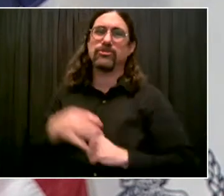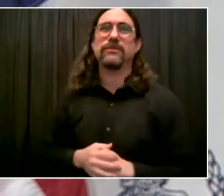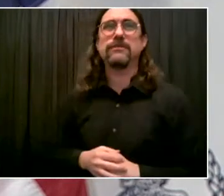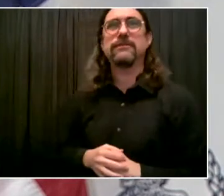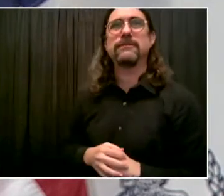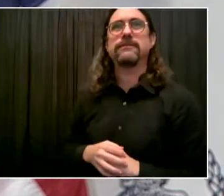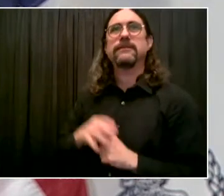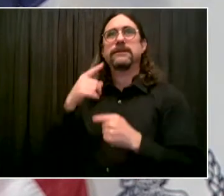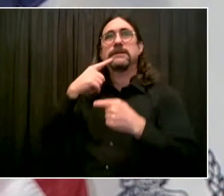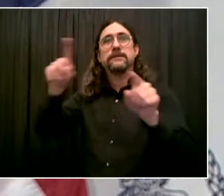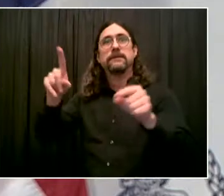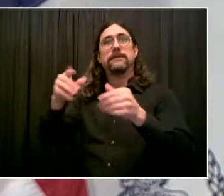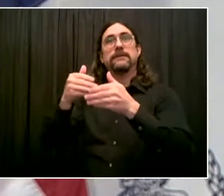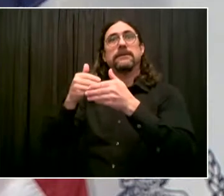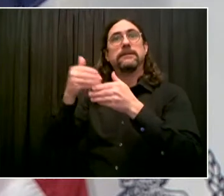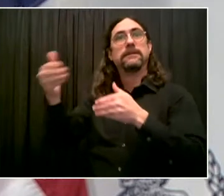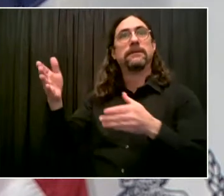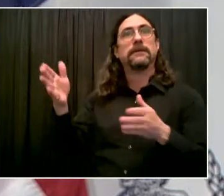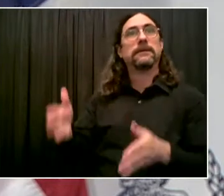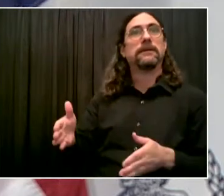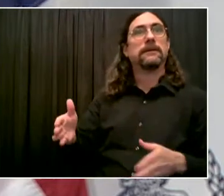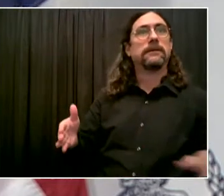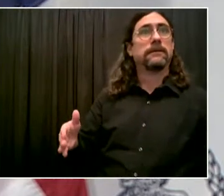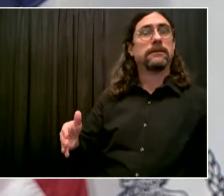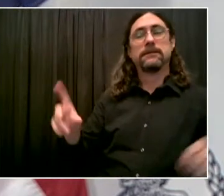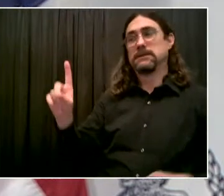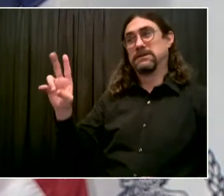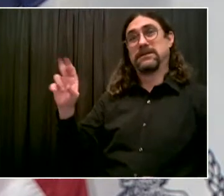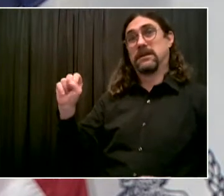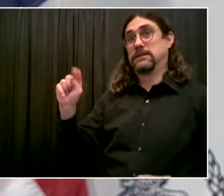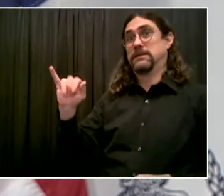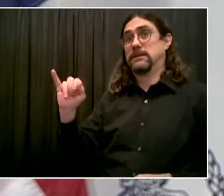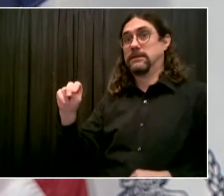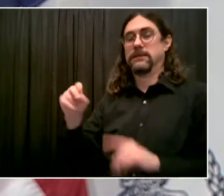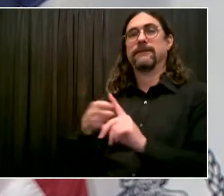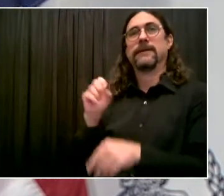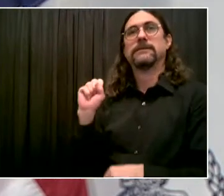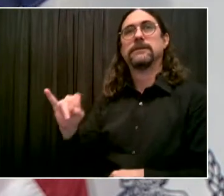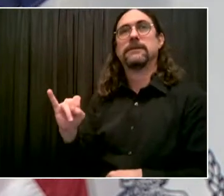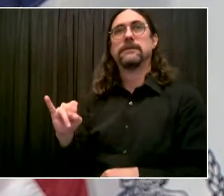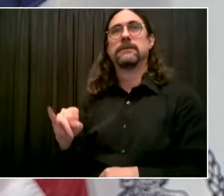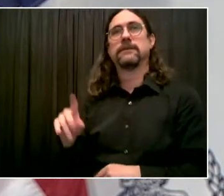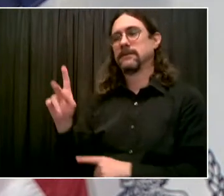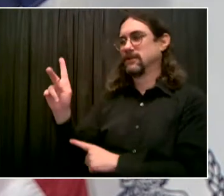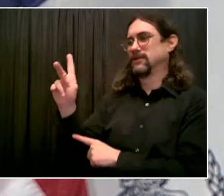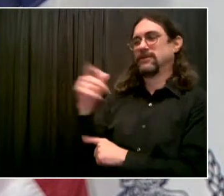FOR TWO MORE TODAAY, TTE HNEXT IS KRISTIN FROM THE STATEN